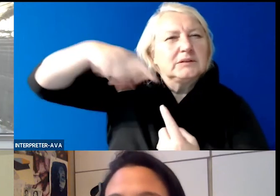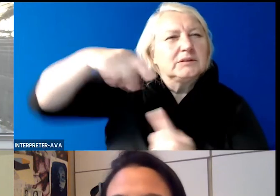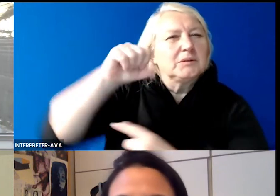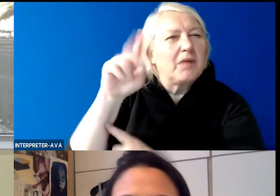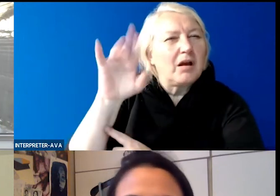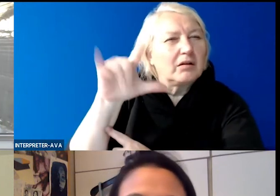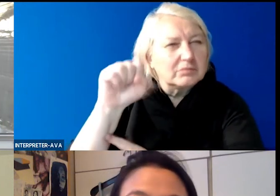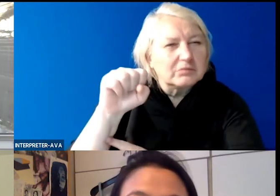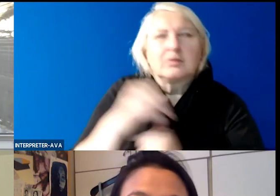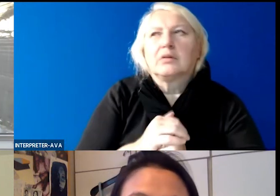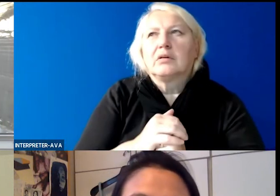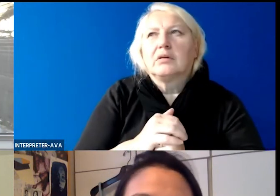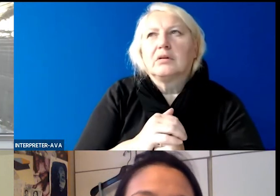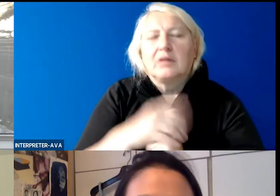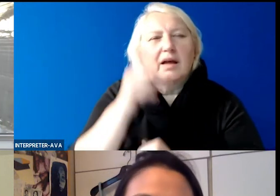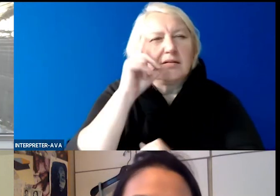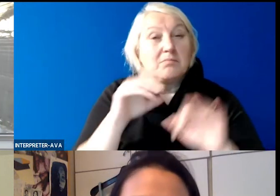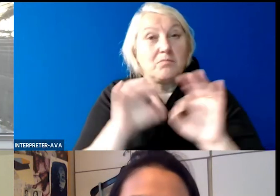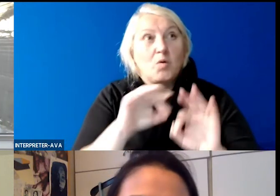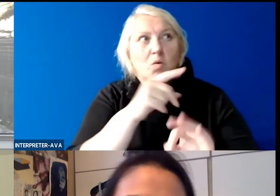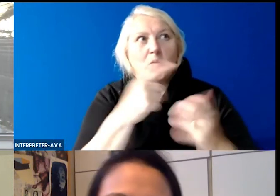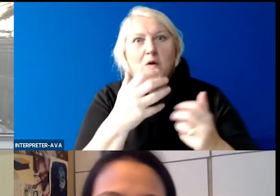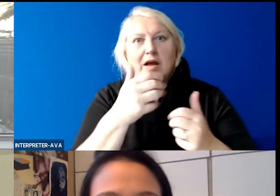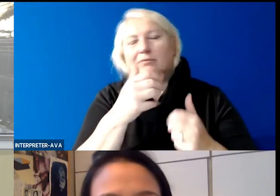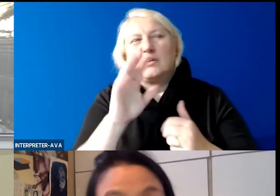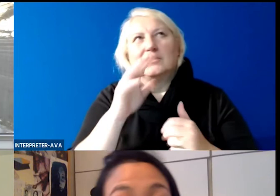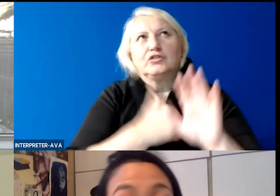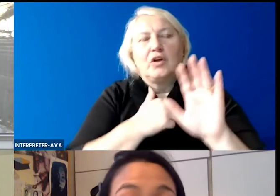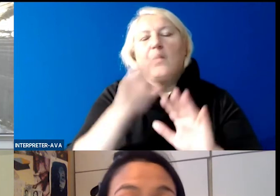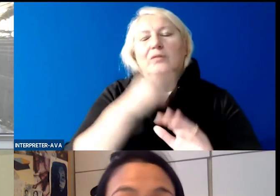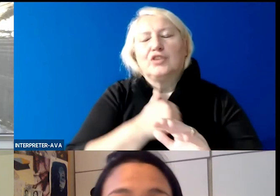to engage with the broader community, though each spiral project already does in different ways.